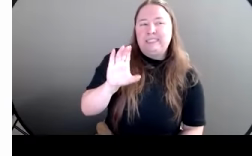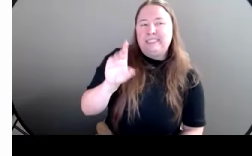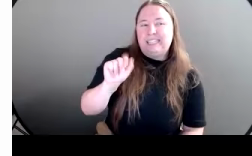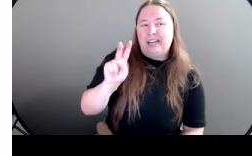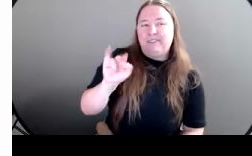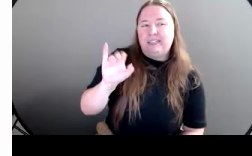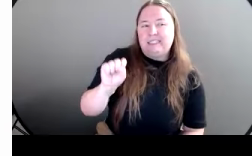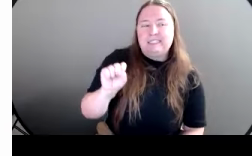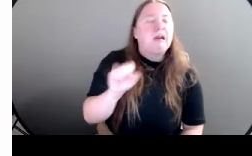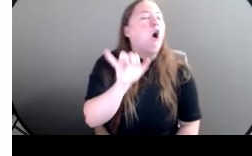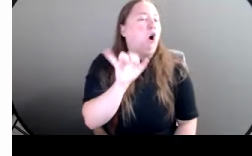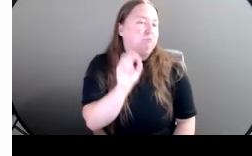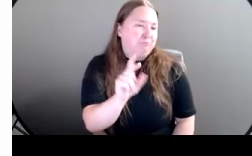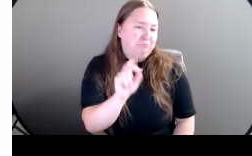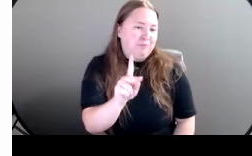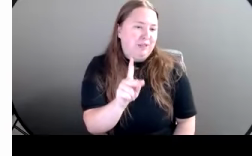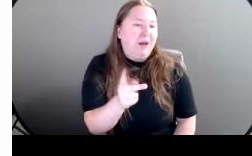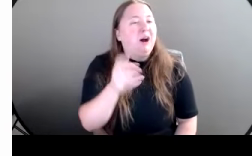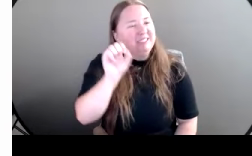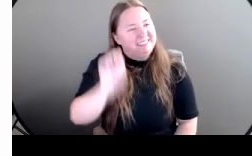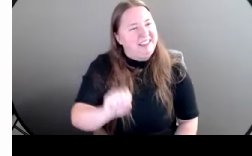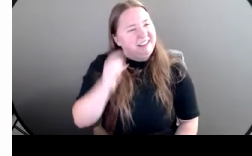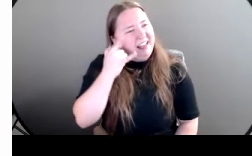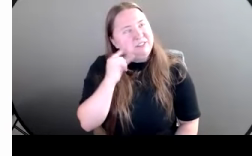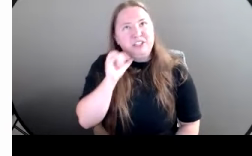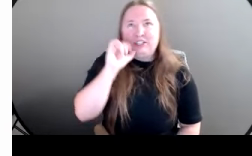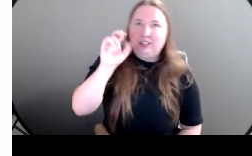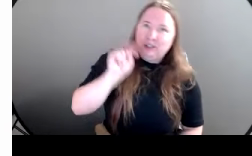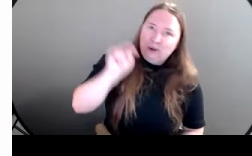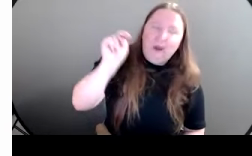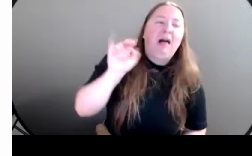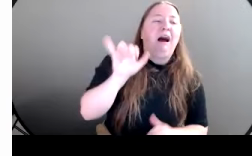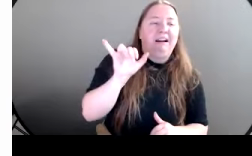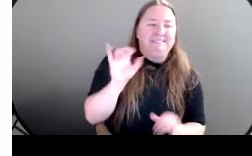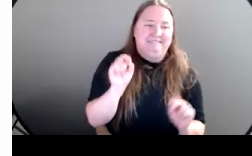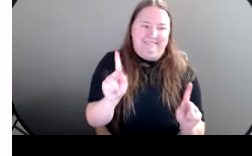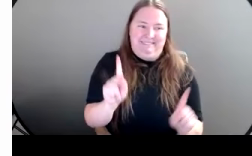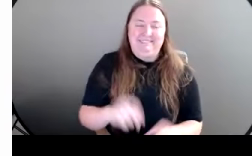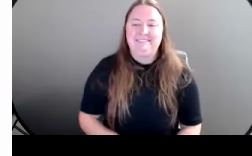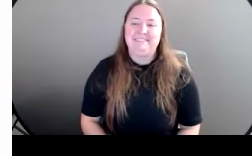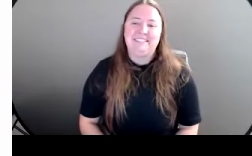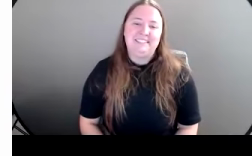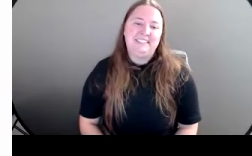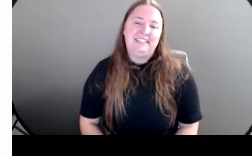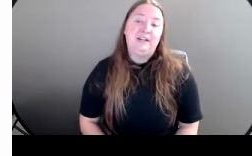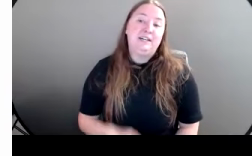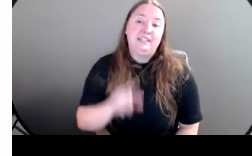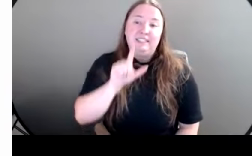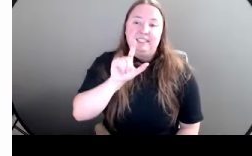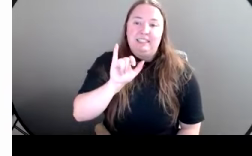It's, Oh, I was thinking Southern California. Northern. Okay. He's closer to us than I thought. And LibreTexts is what quite